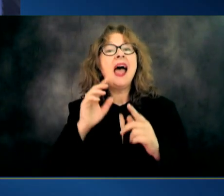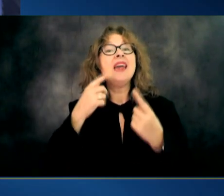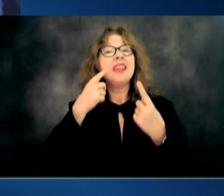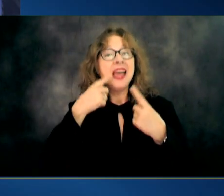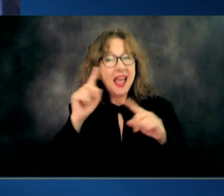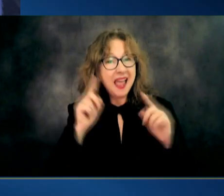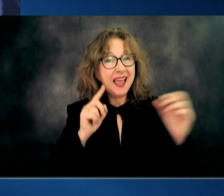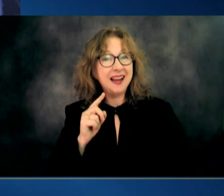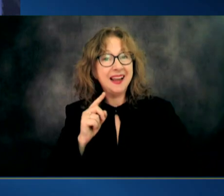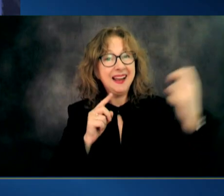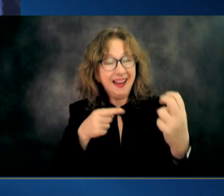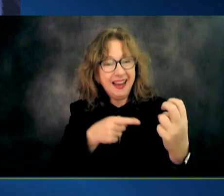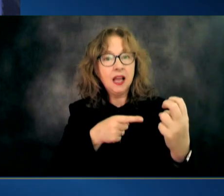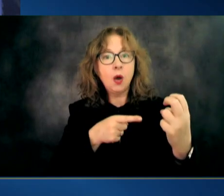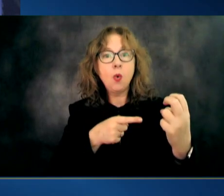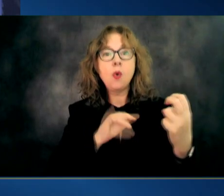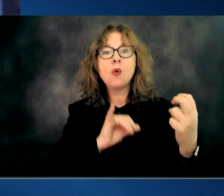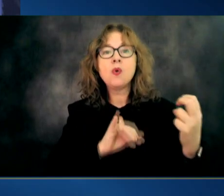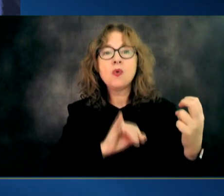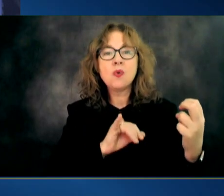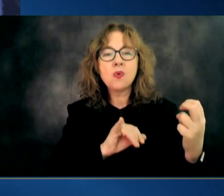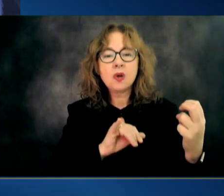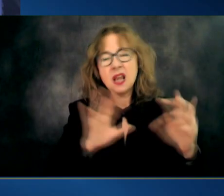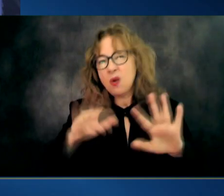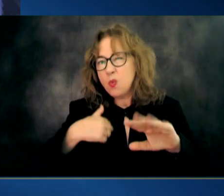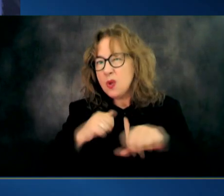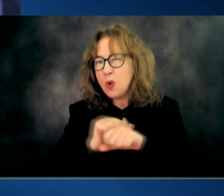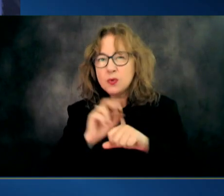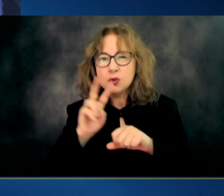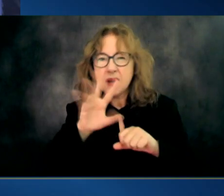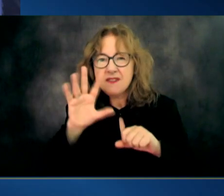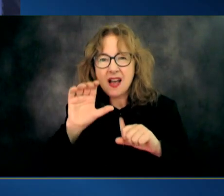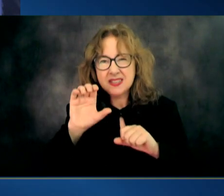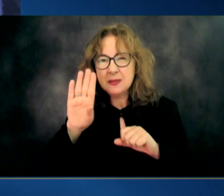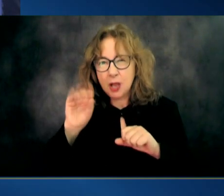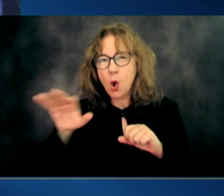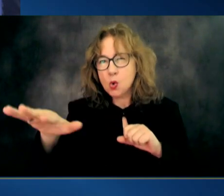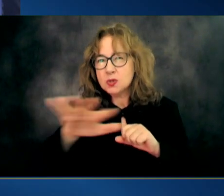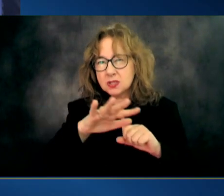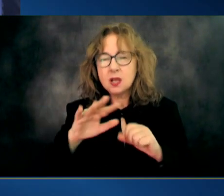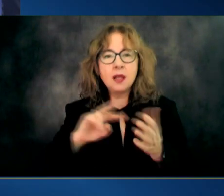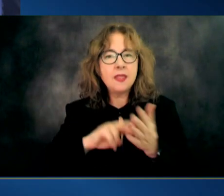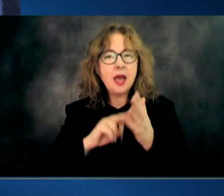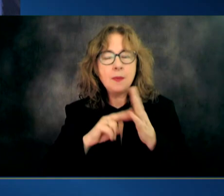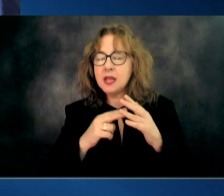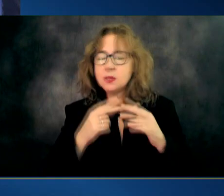work with 25 community based organizations, we have heard so much through what we collect from